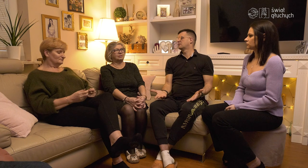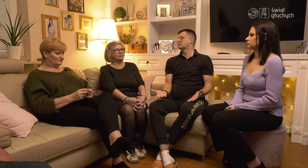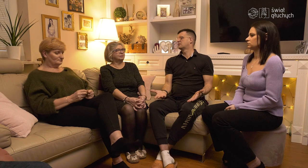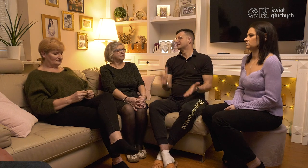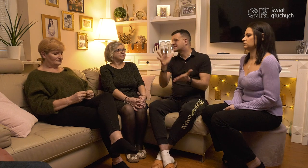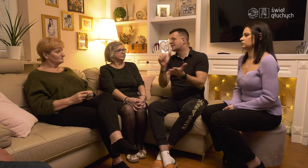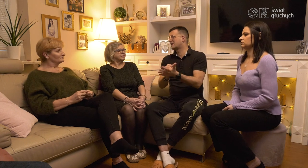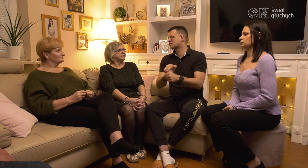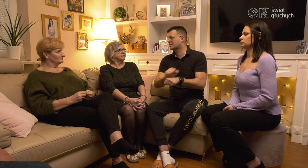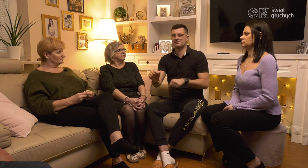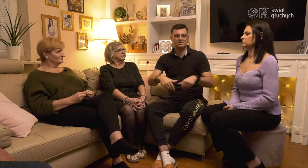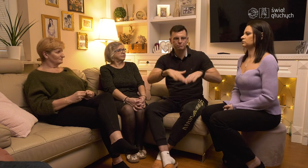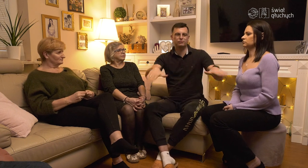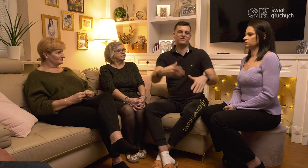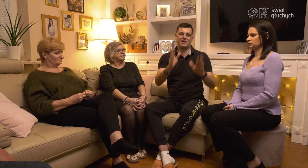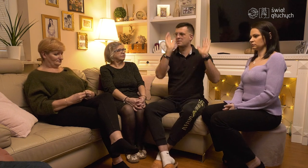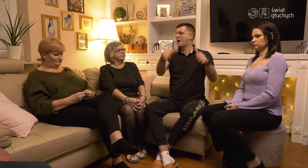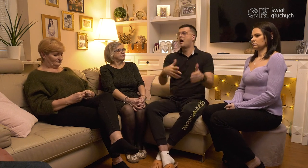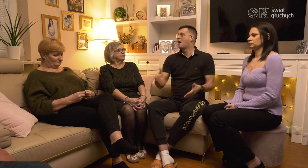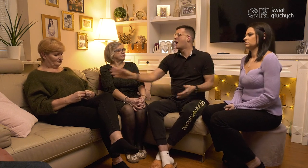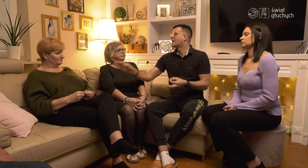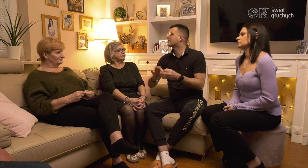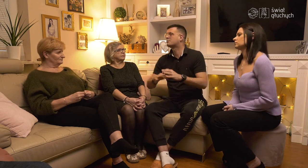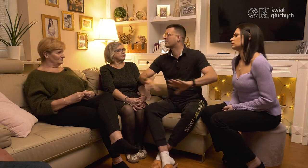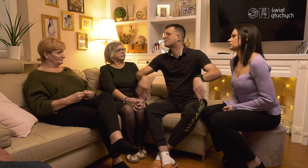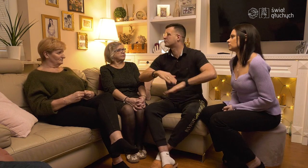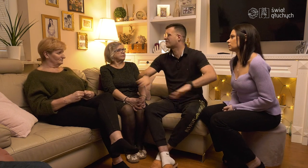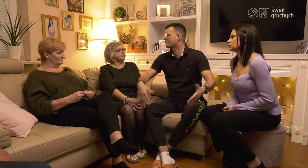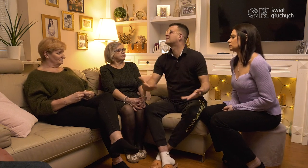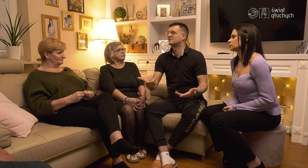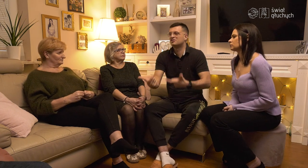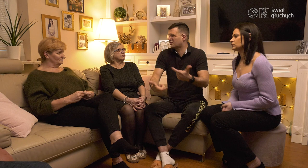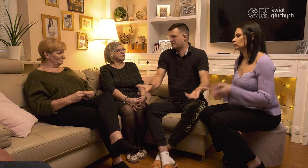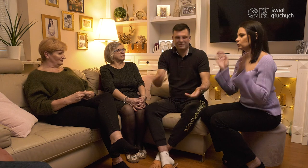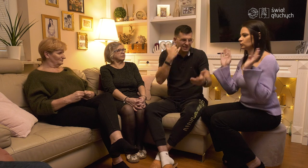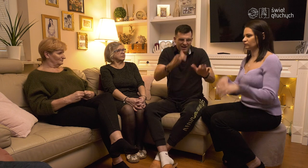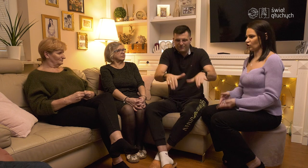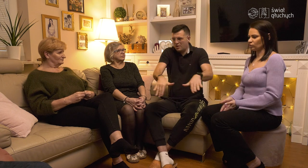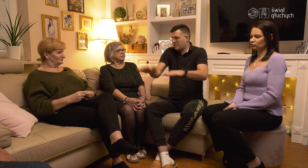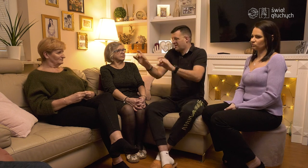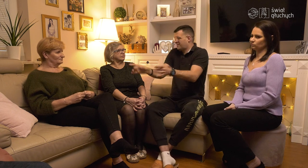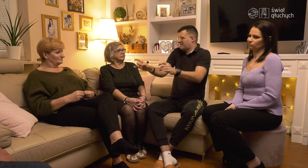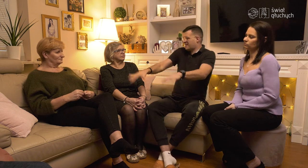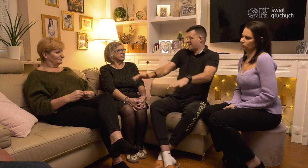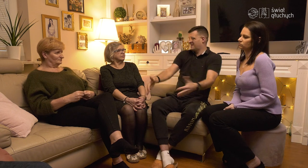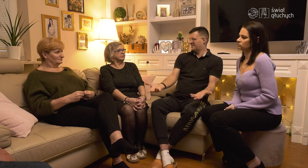At least he has these swimming classes. If it wasn't for that, what would he have to do? Phone, computer, games!